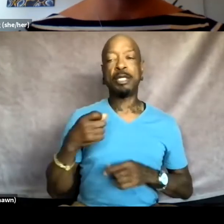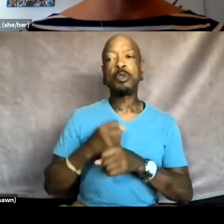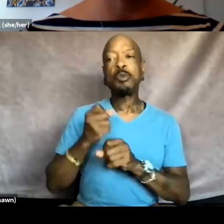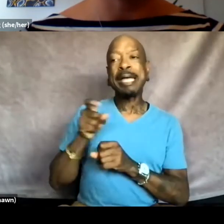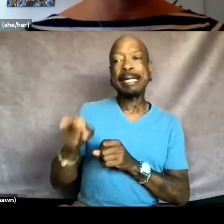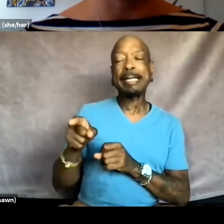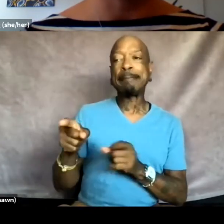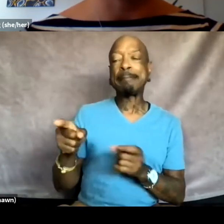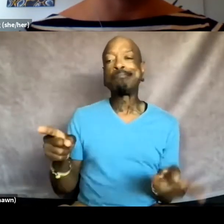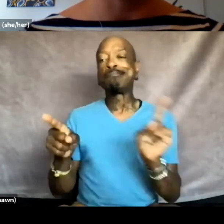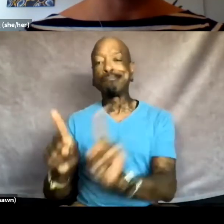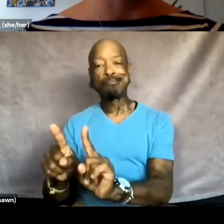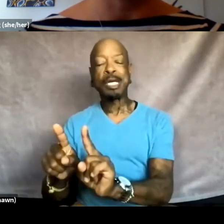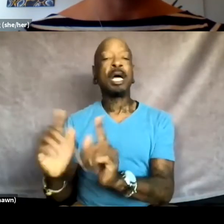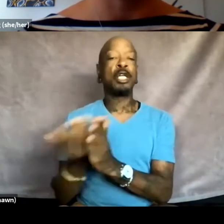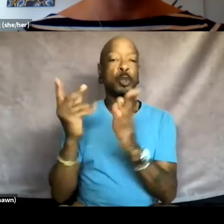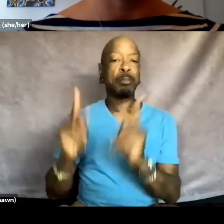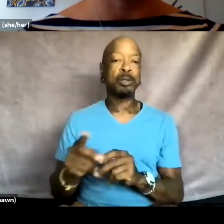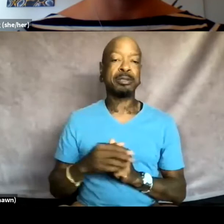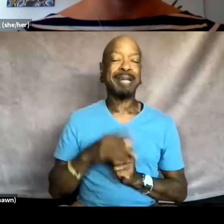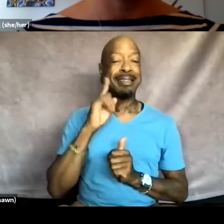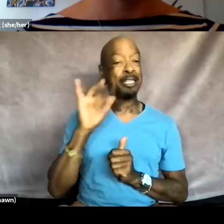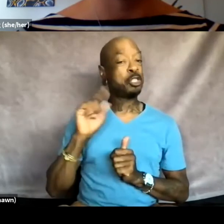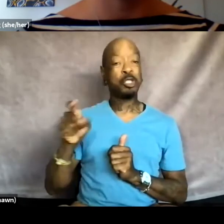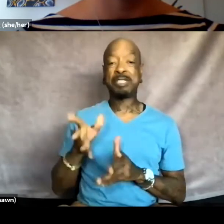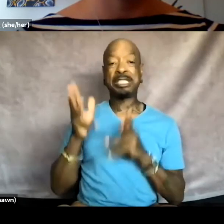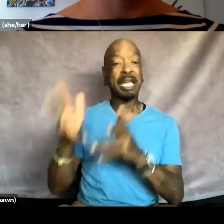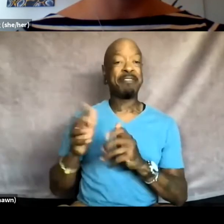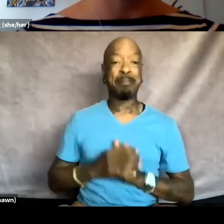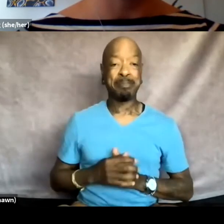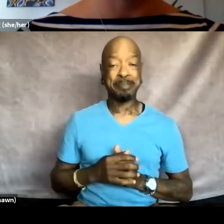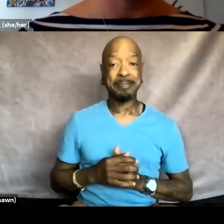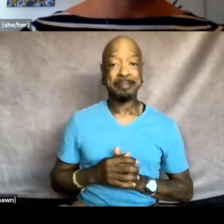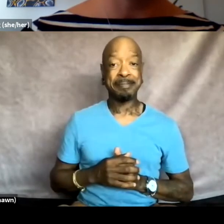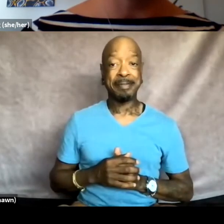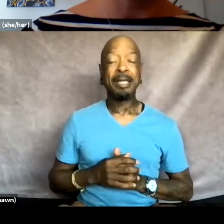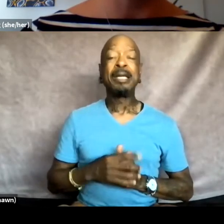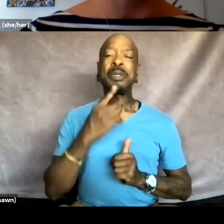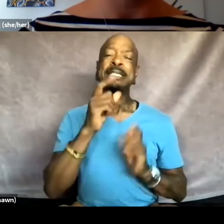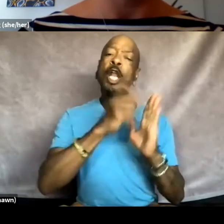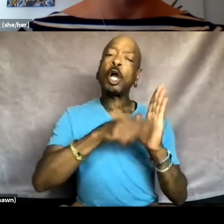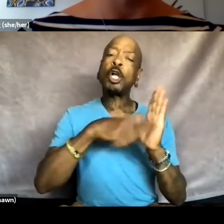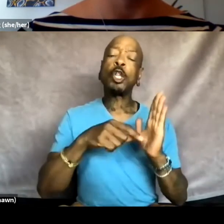person, I think that they just needed to let it be what it was, and I said in the article like the true love story of that show.